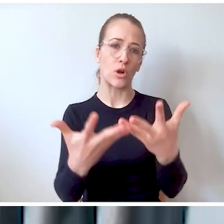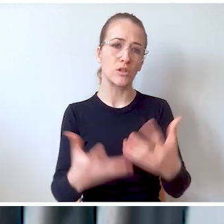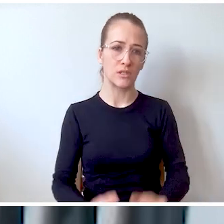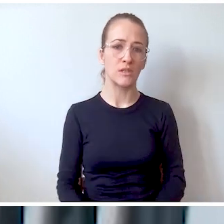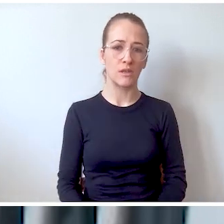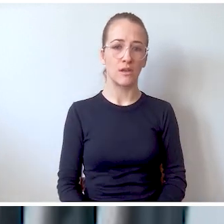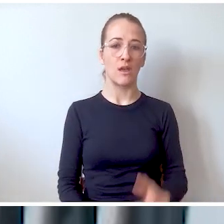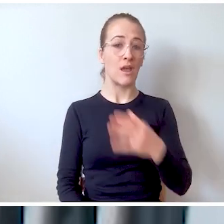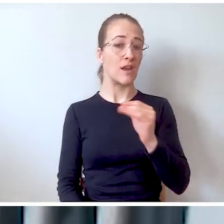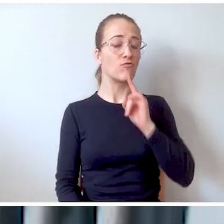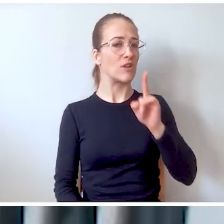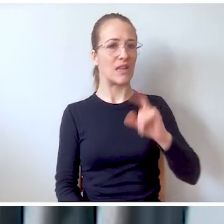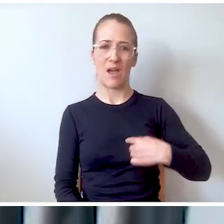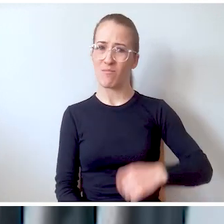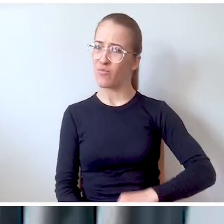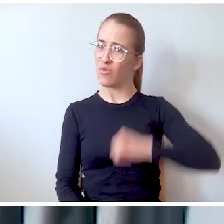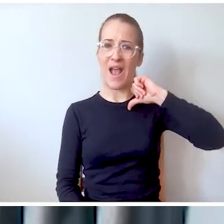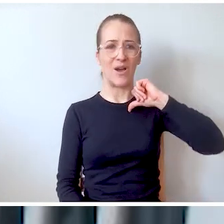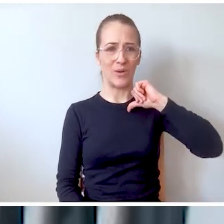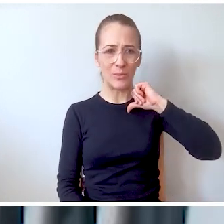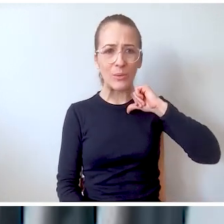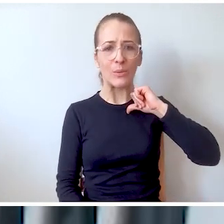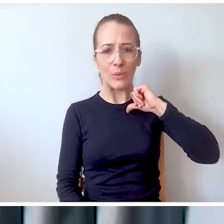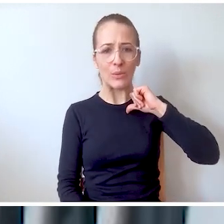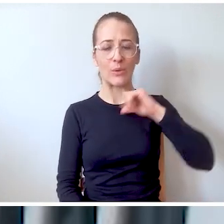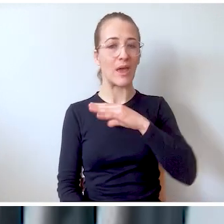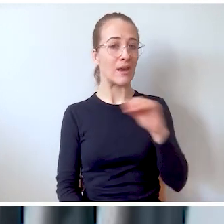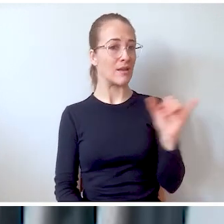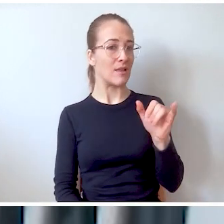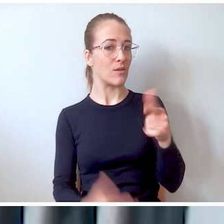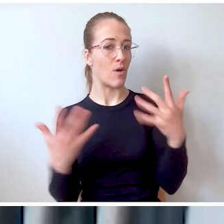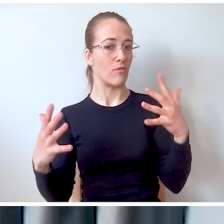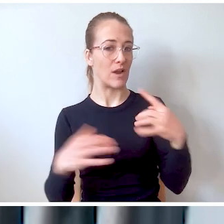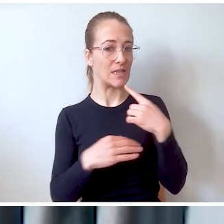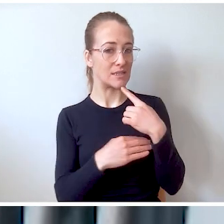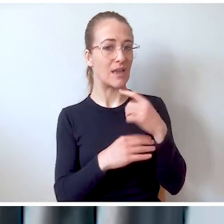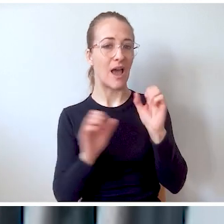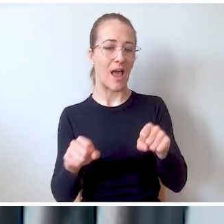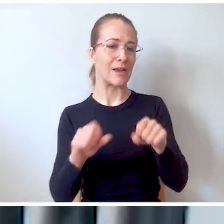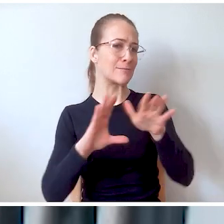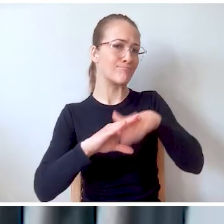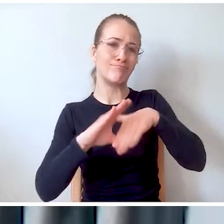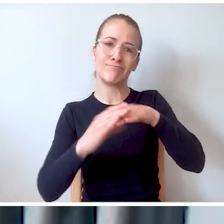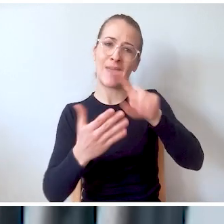And I feel really quite proud of it. And like you said, I could talk for hours and hours and hours